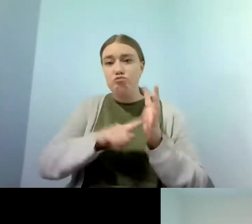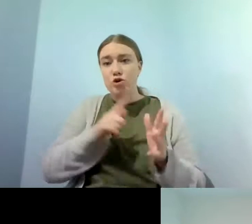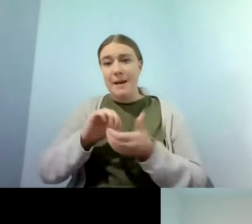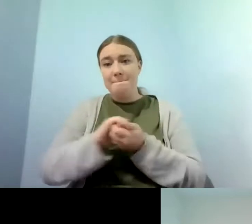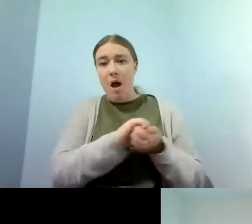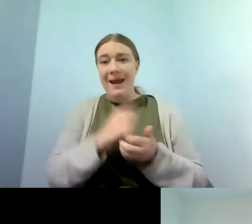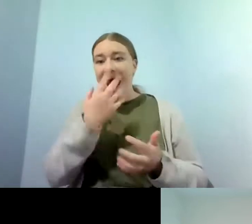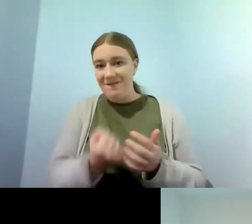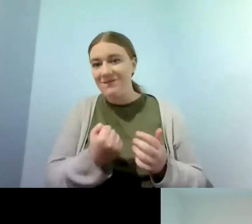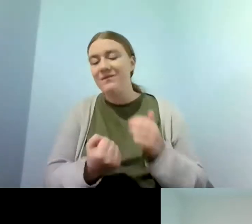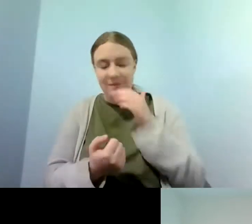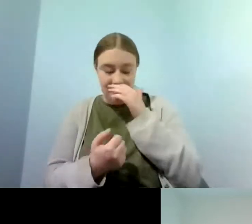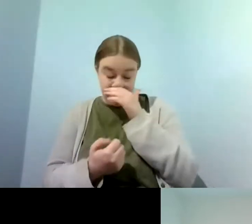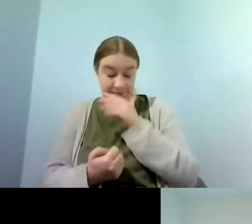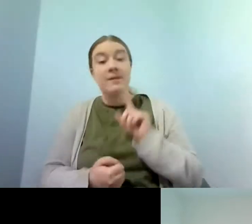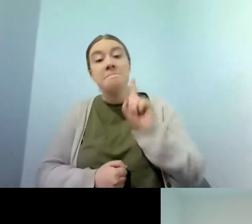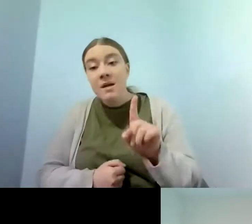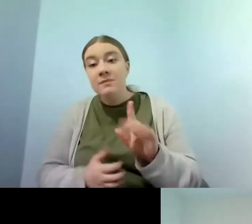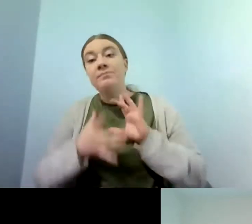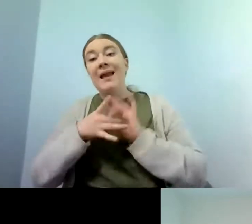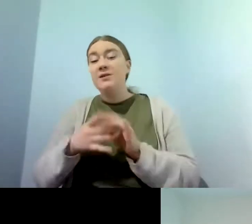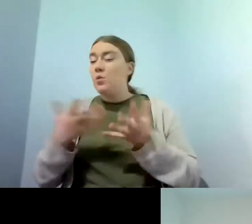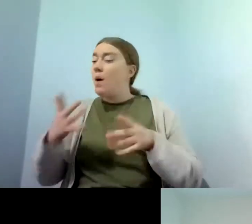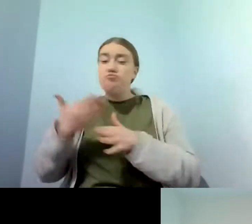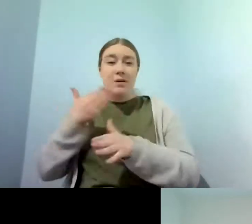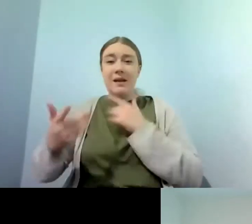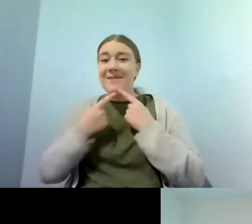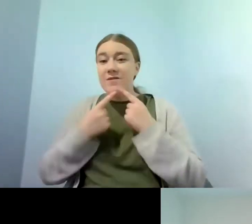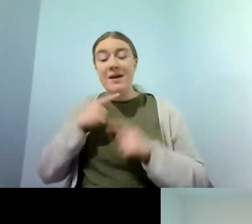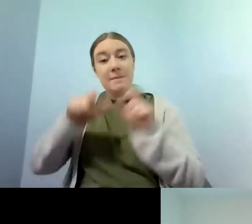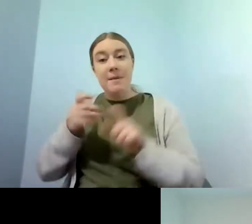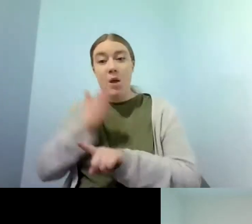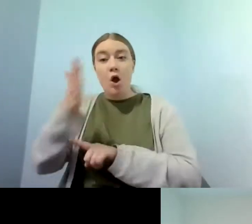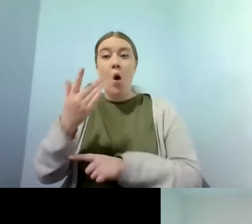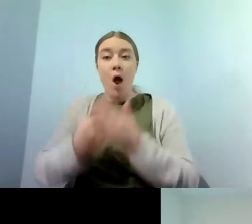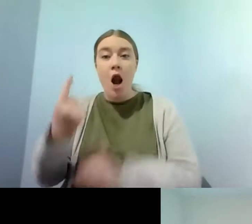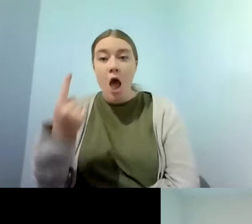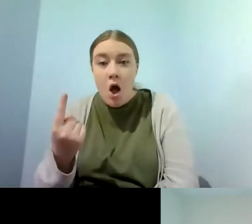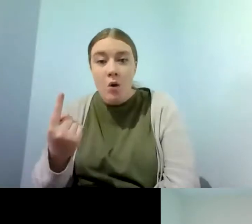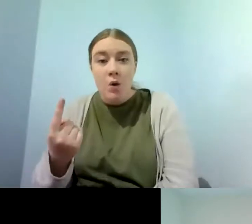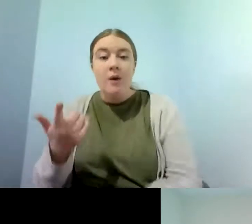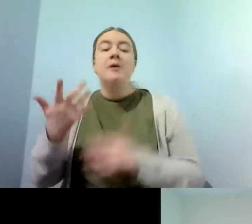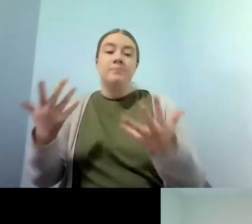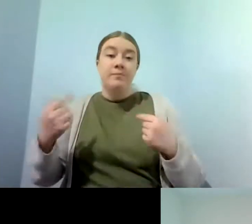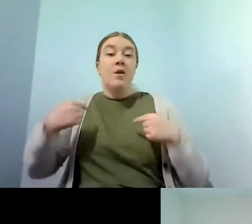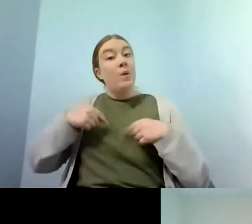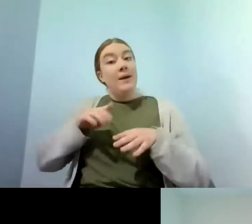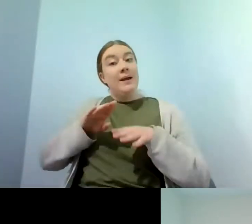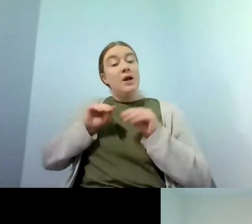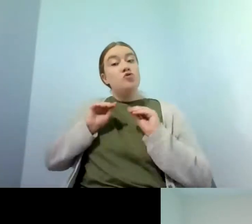um but in terms of practicality for people going out alone and we we train we insist on